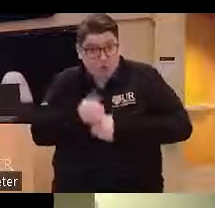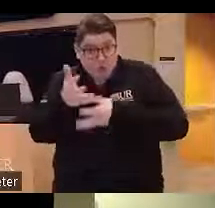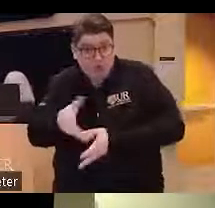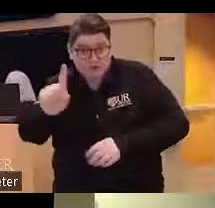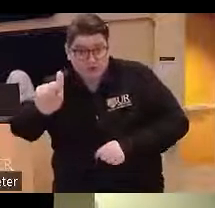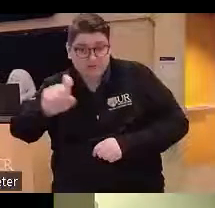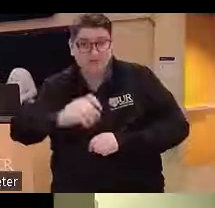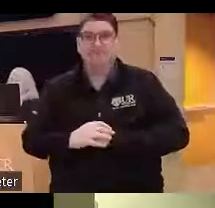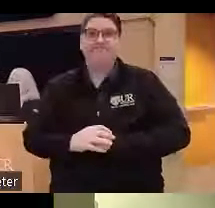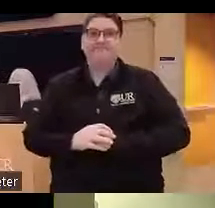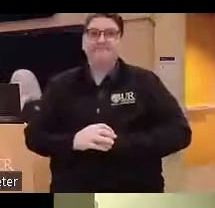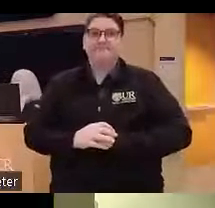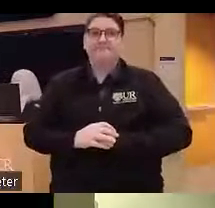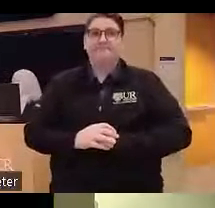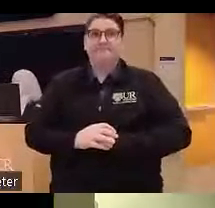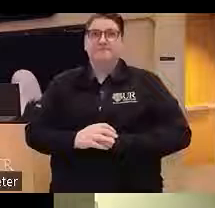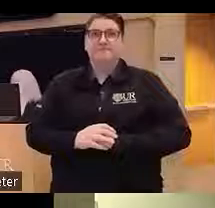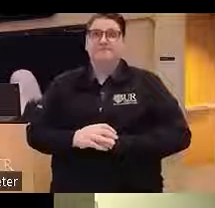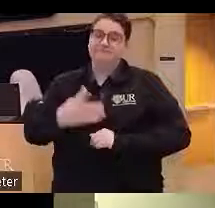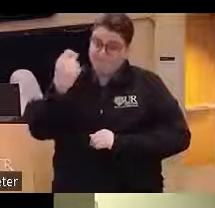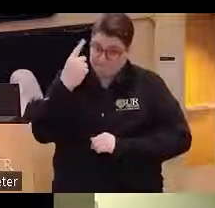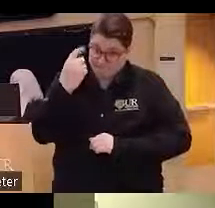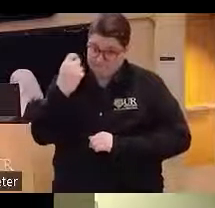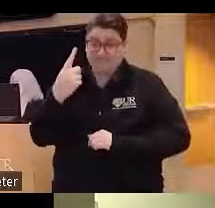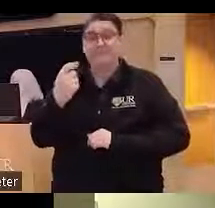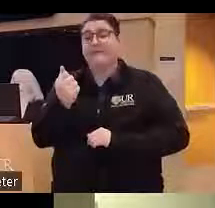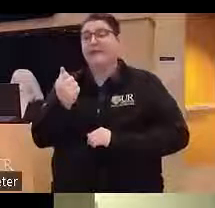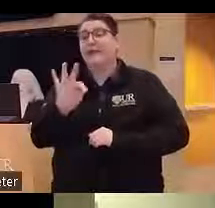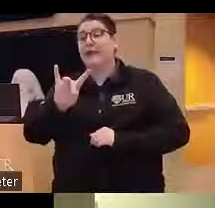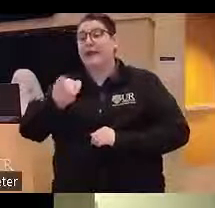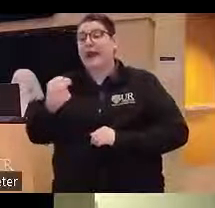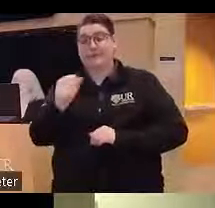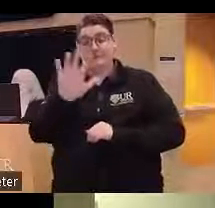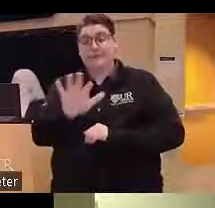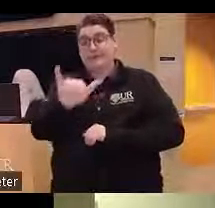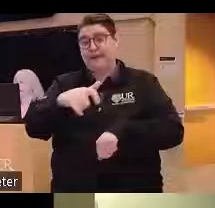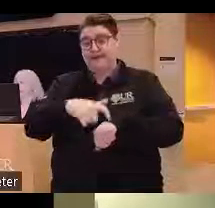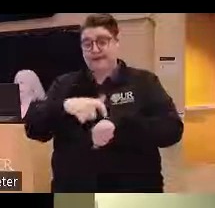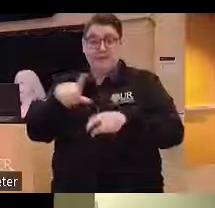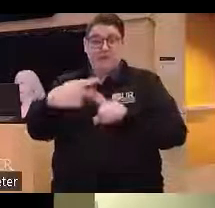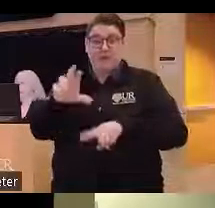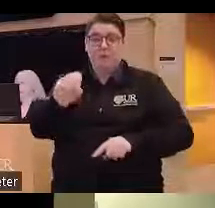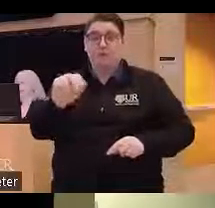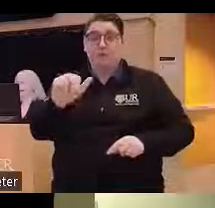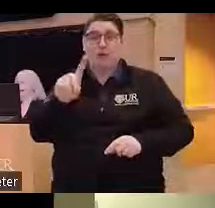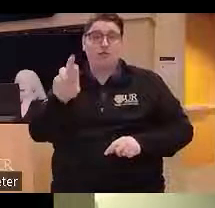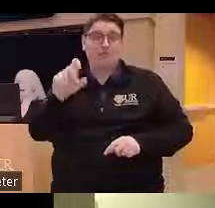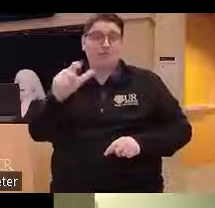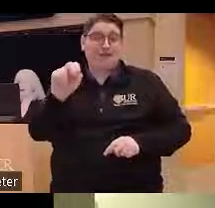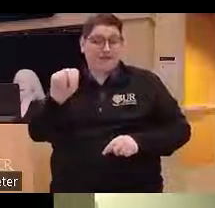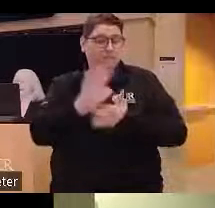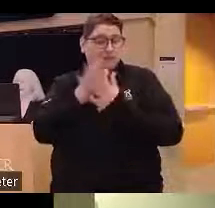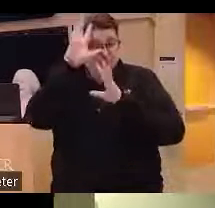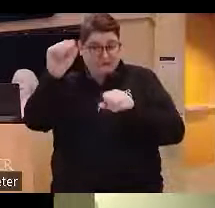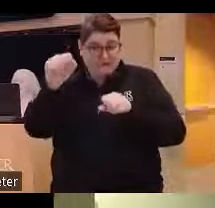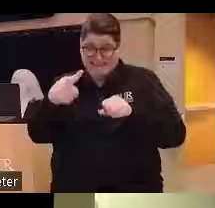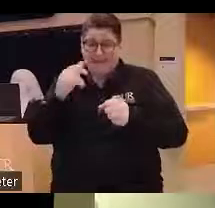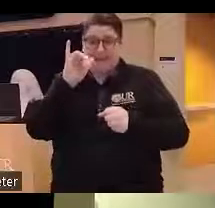was really um upended by the 1980s certainly while Ronald Reagan was President and N imh underwent a